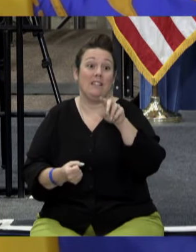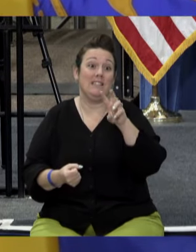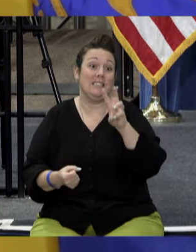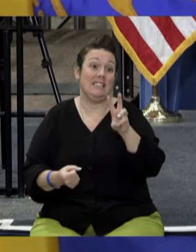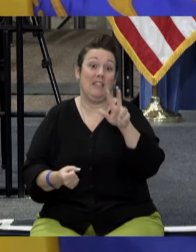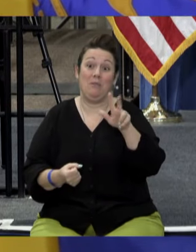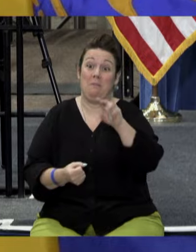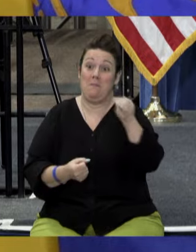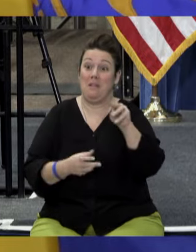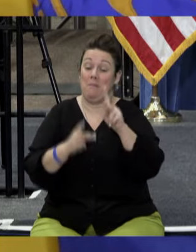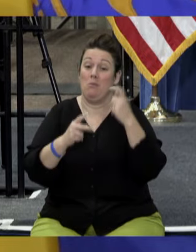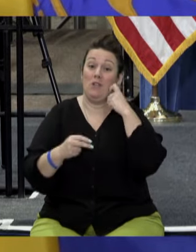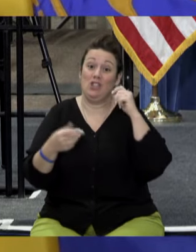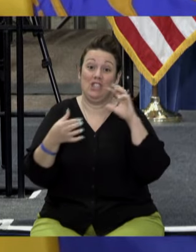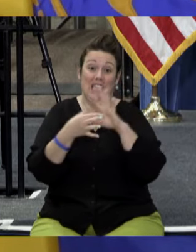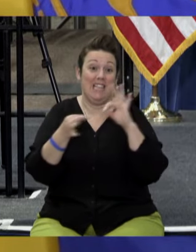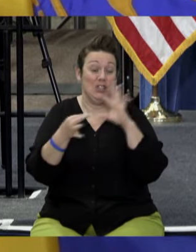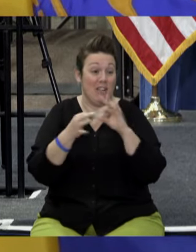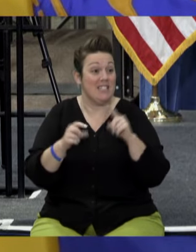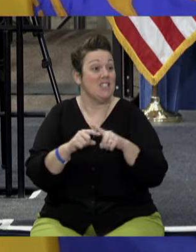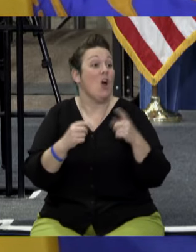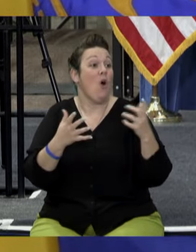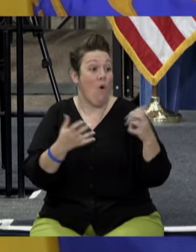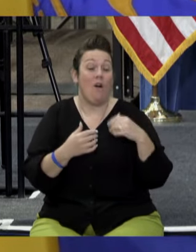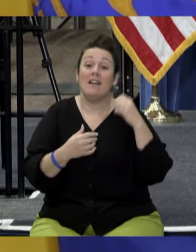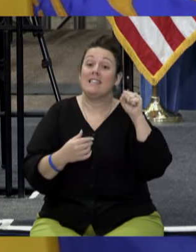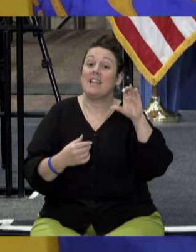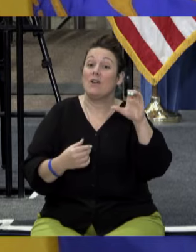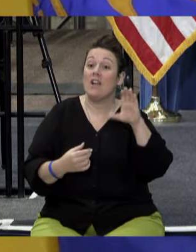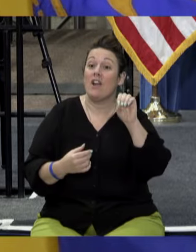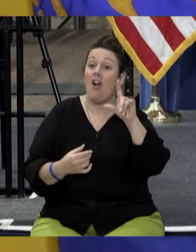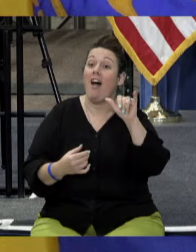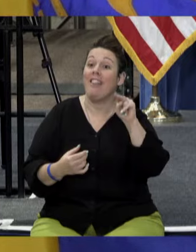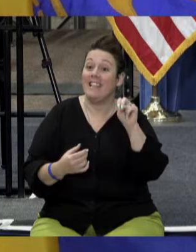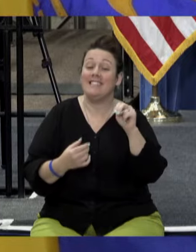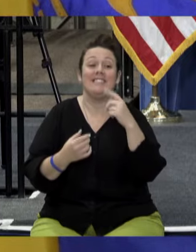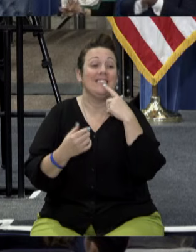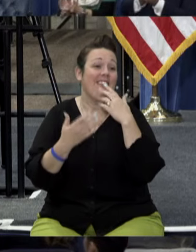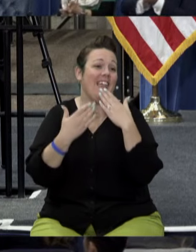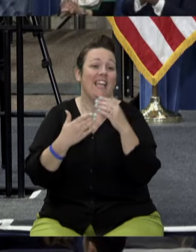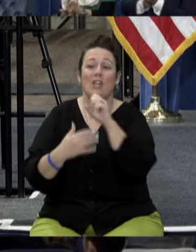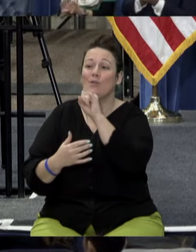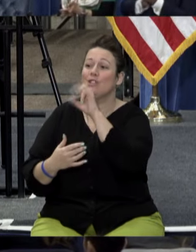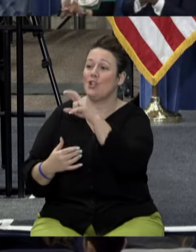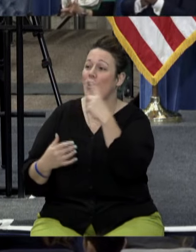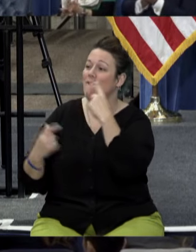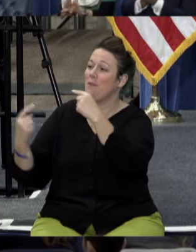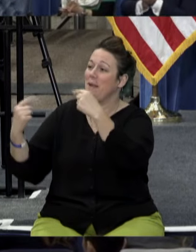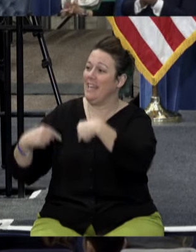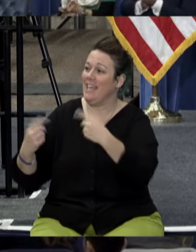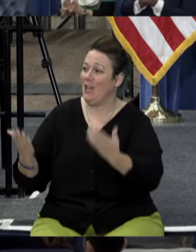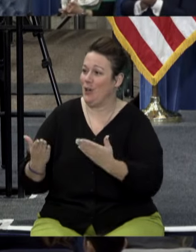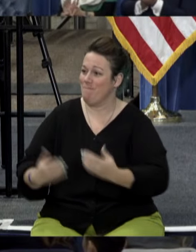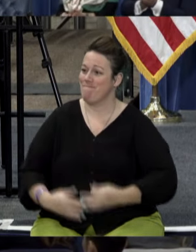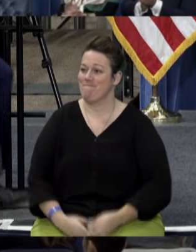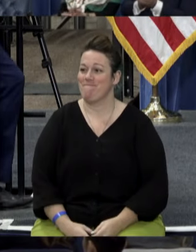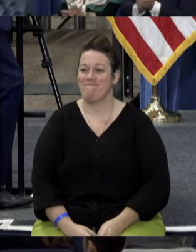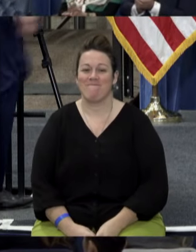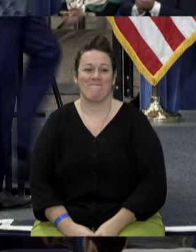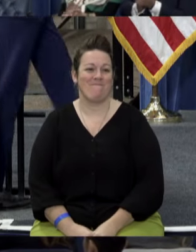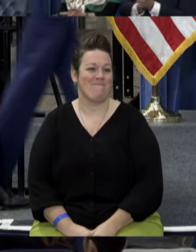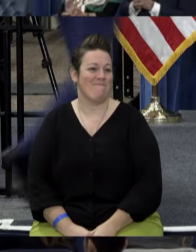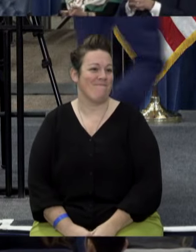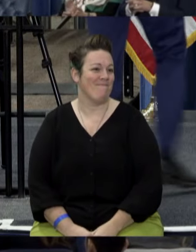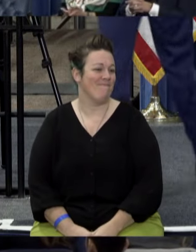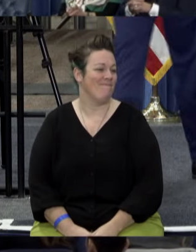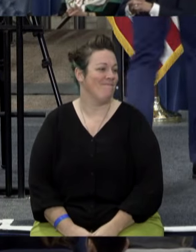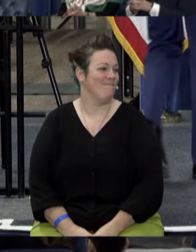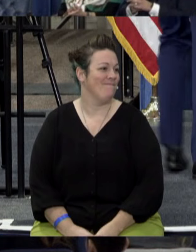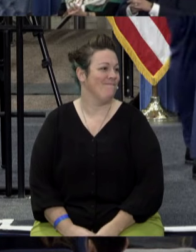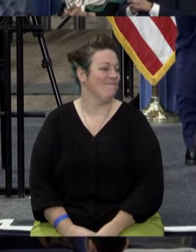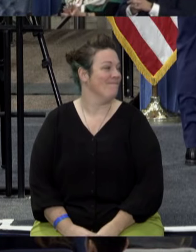take another second away from us hearing from Secretary Collins. Thank you, sir, for being here.